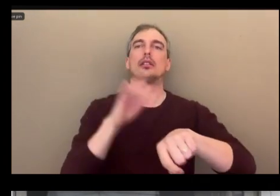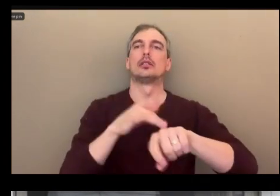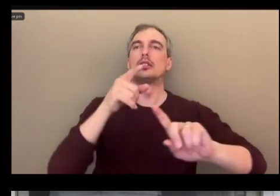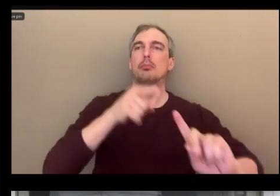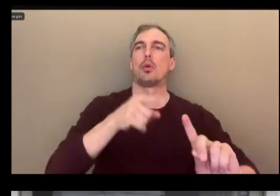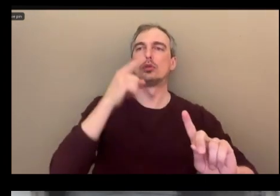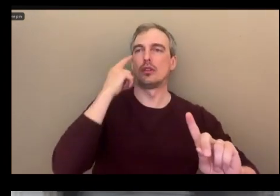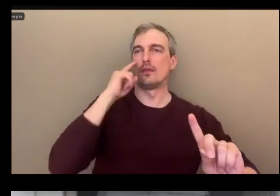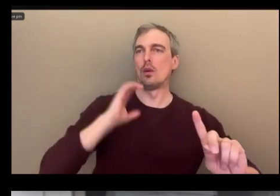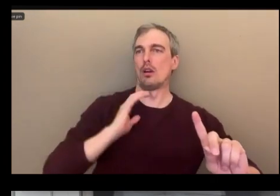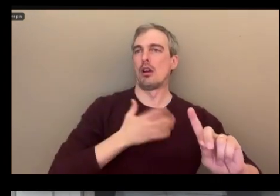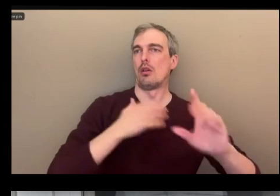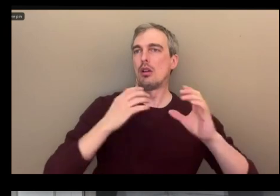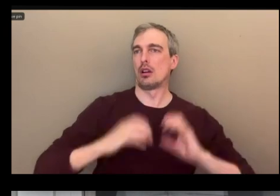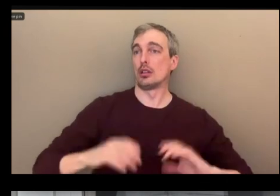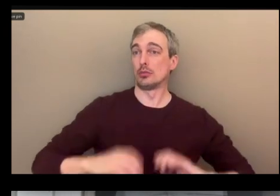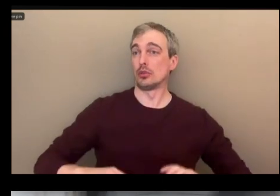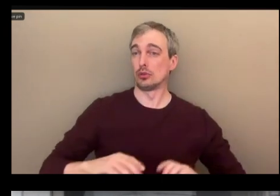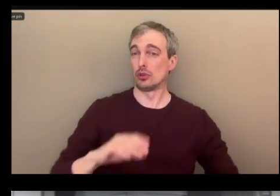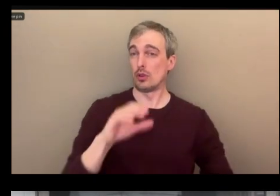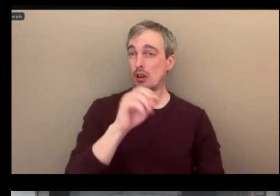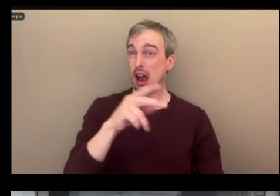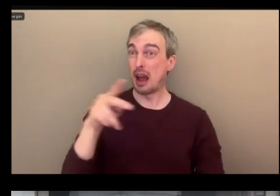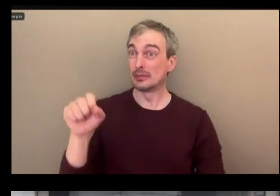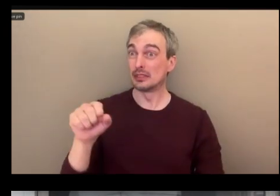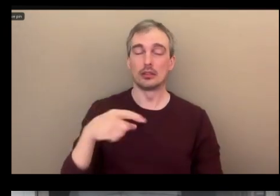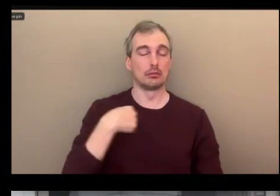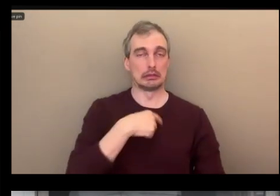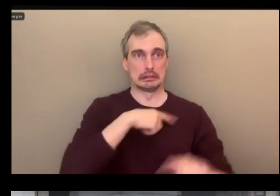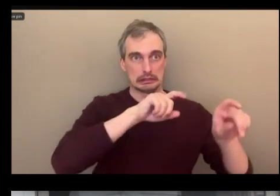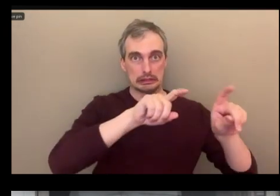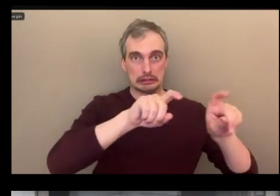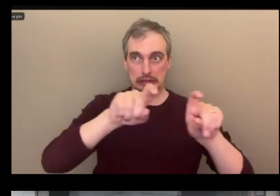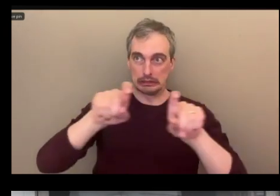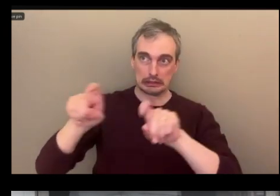And again, like I said, about the experiences. Not so much about the compliance aspect of it.